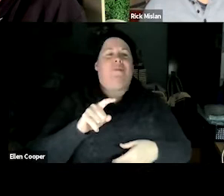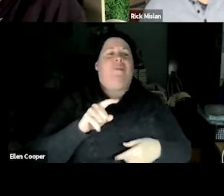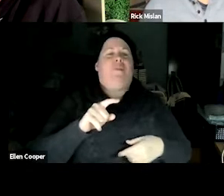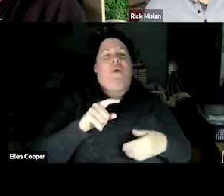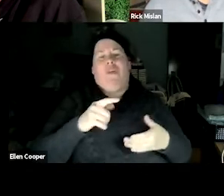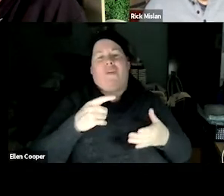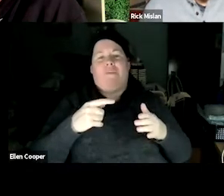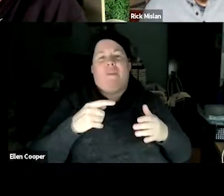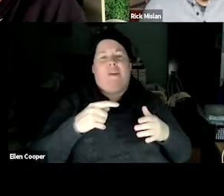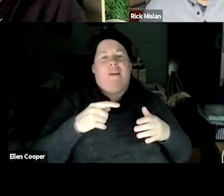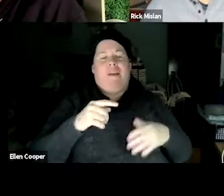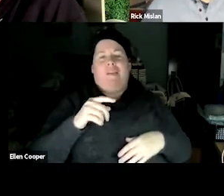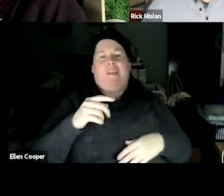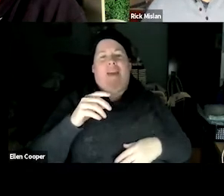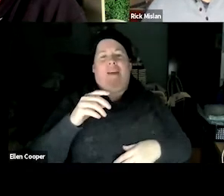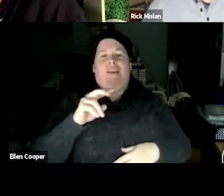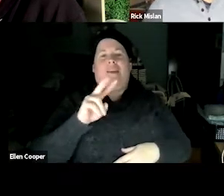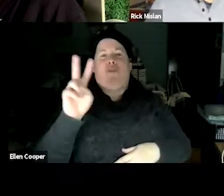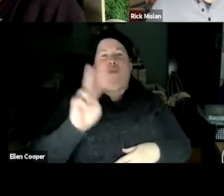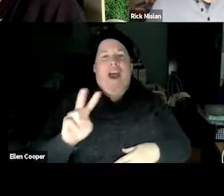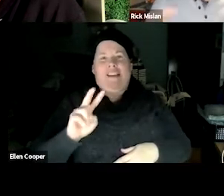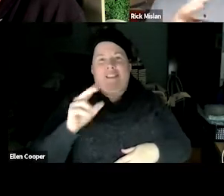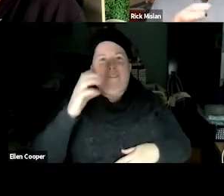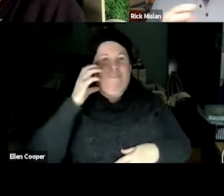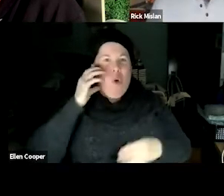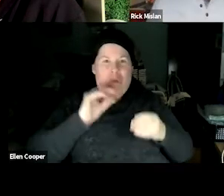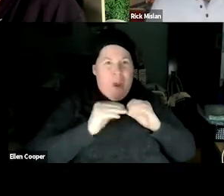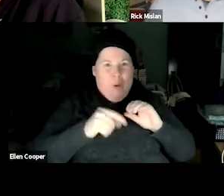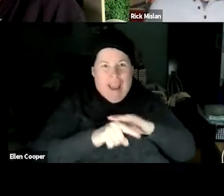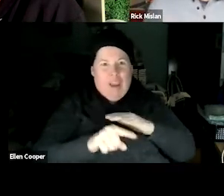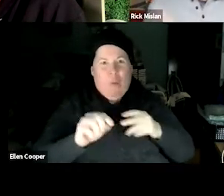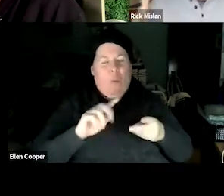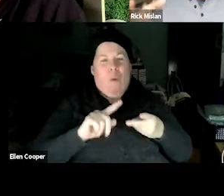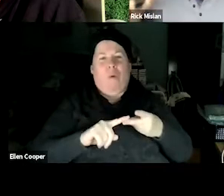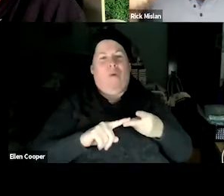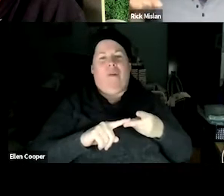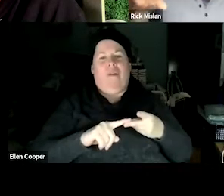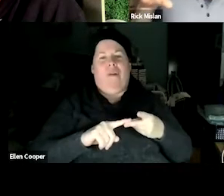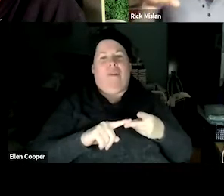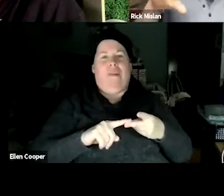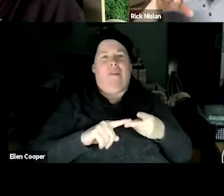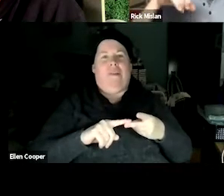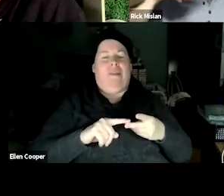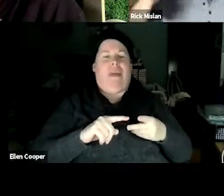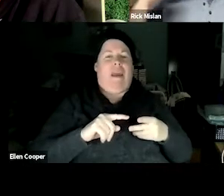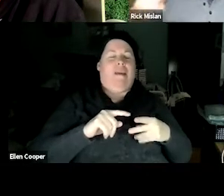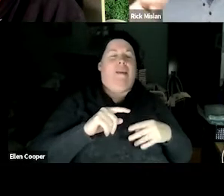you know, the Verizon phone number and or the account of the interviewer and not hone in, I think, was in on it as well. But there's a lot of